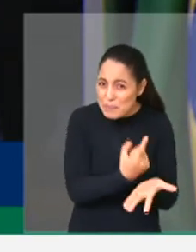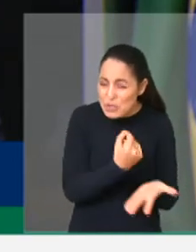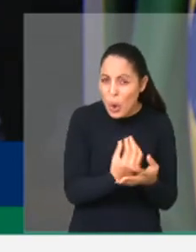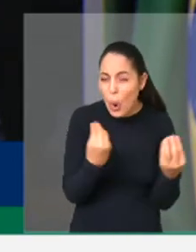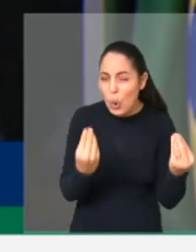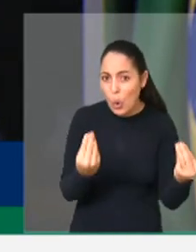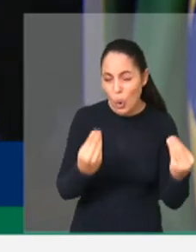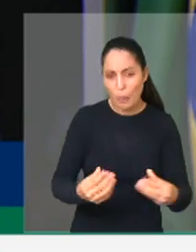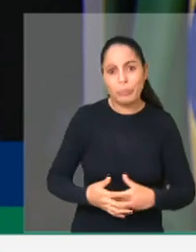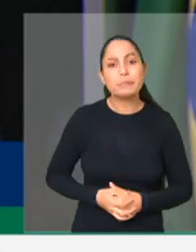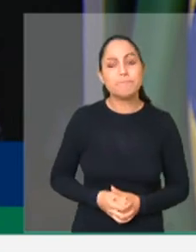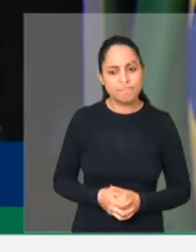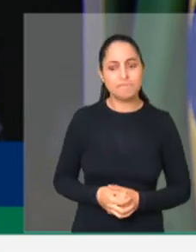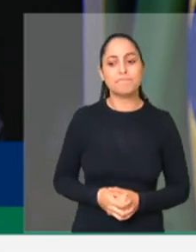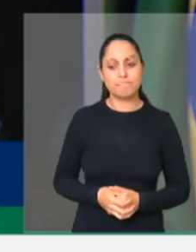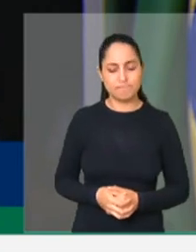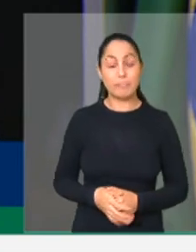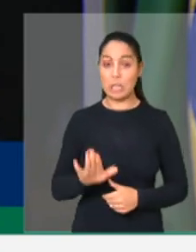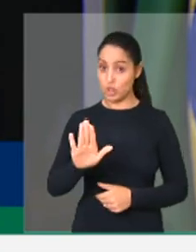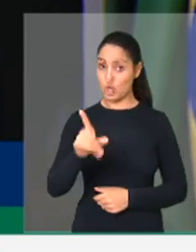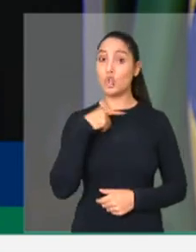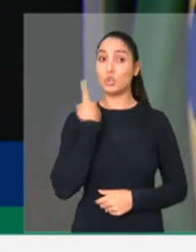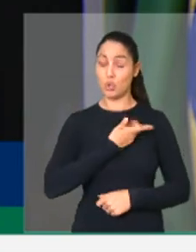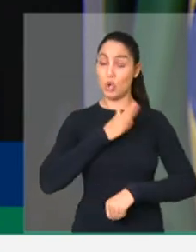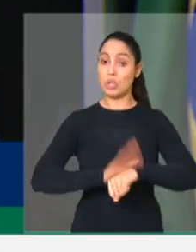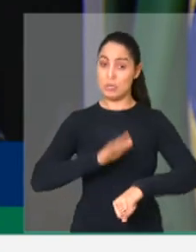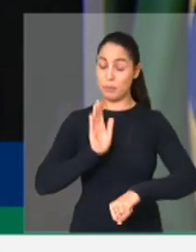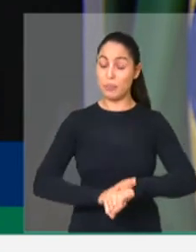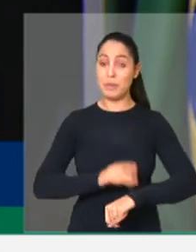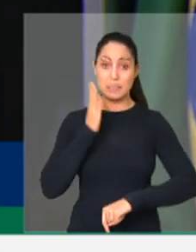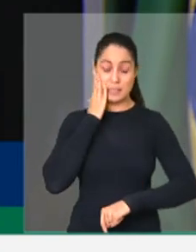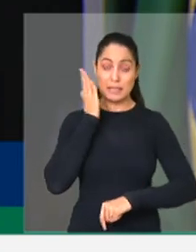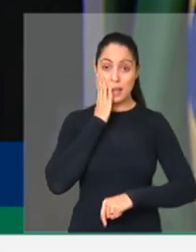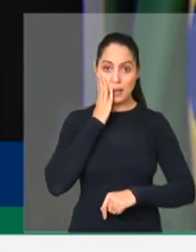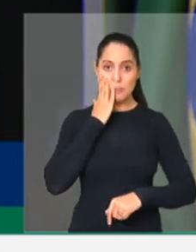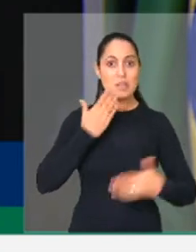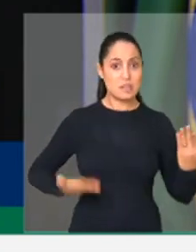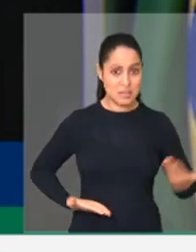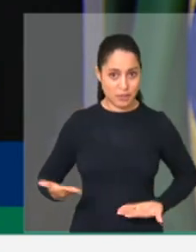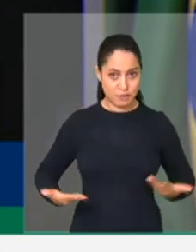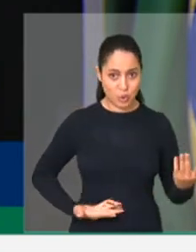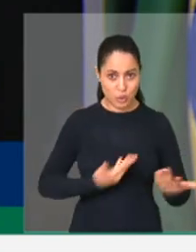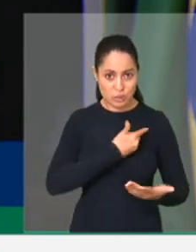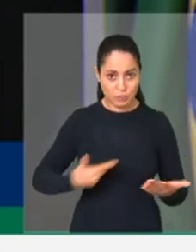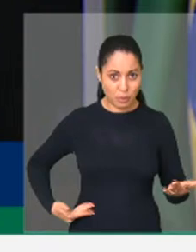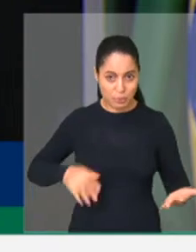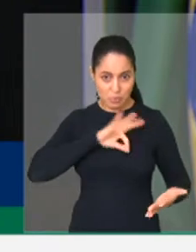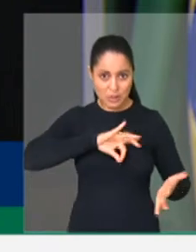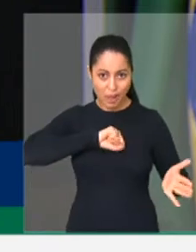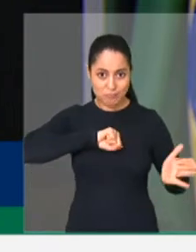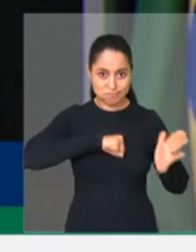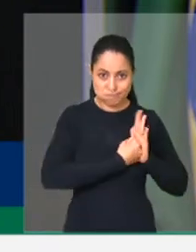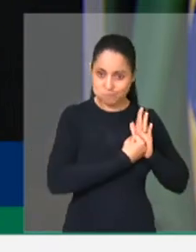BATENDO TODOS OS RECORDES DE DEMISSÃO DE PESSOAS QUE TRABALHAM DE FALTA DE CARTEIRA ASSINADA DE PESSOAS QUE NÃO